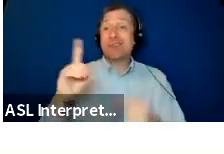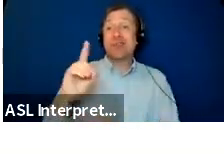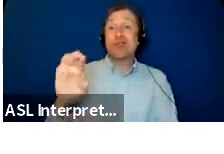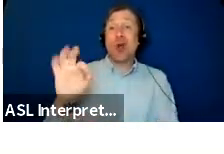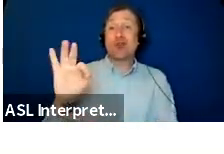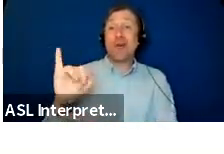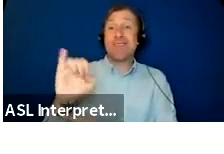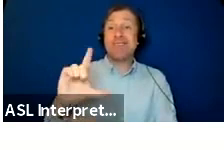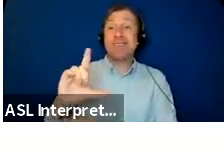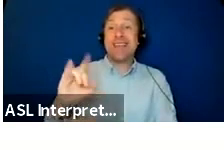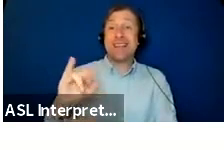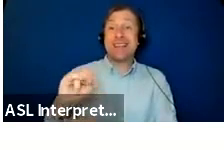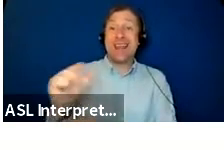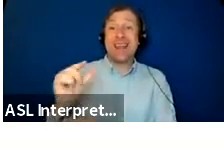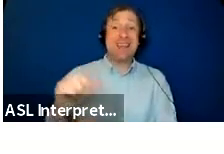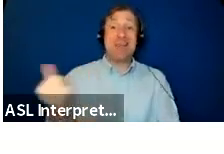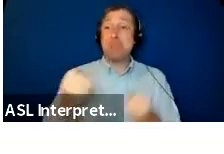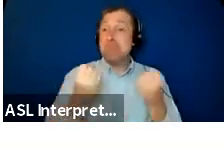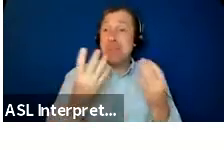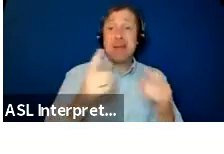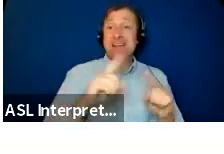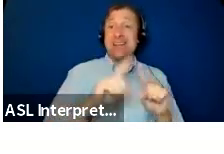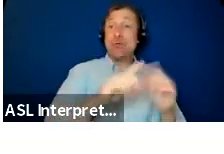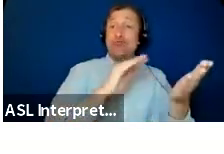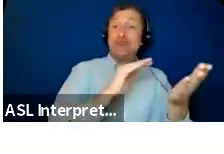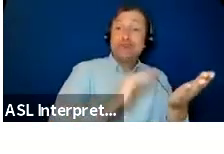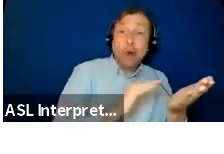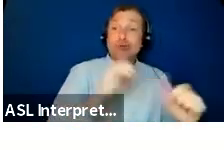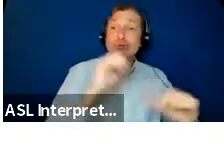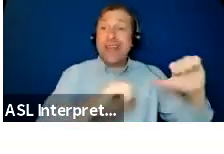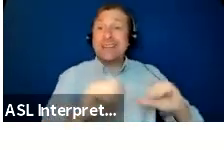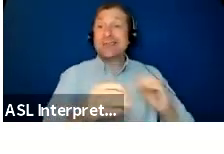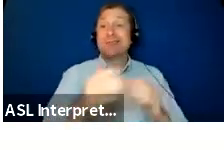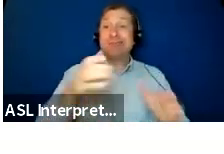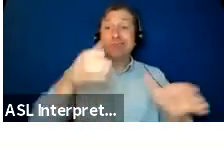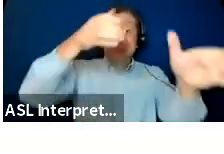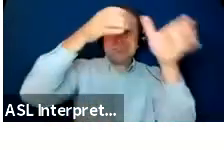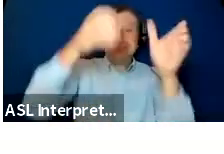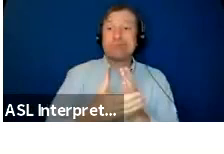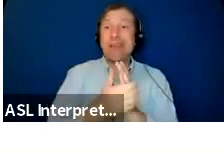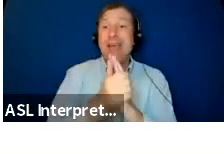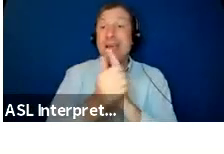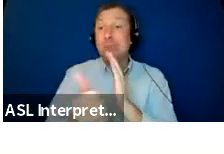and also the numerous other epidemiologists and industrial hygiene experts who have consulted with us and with the other unions